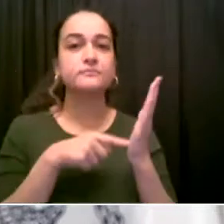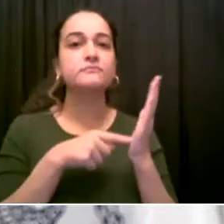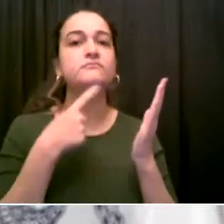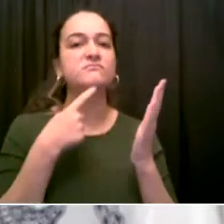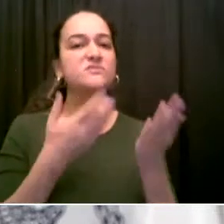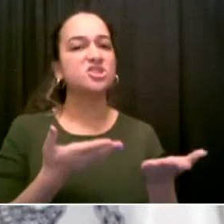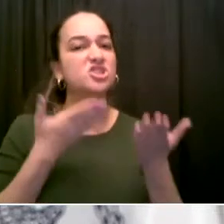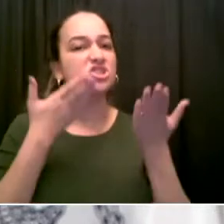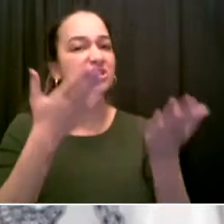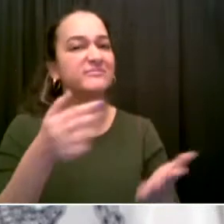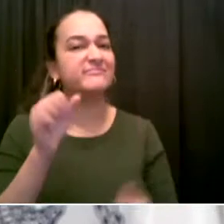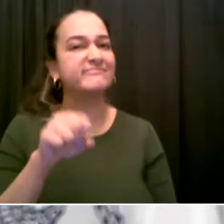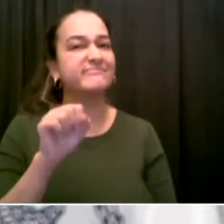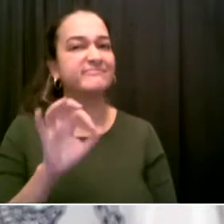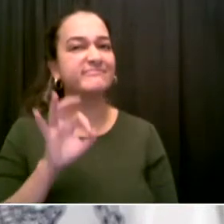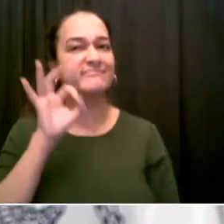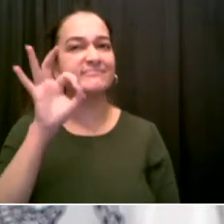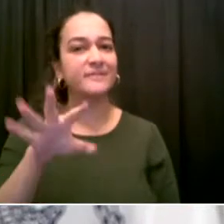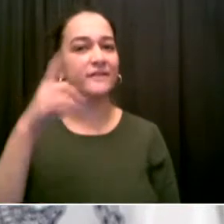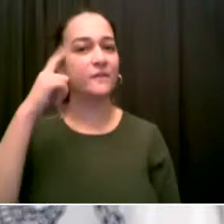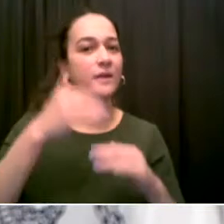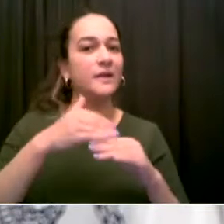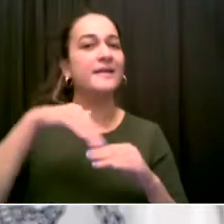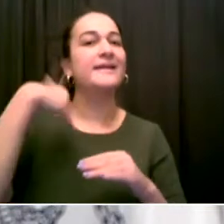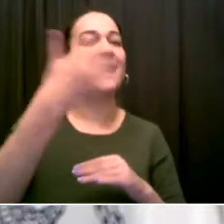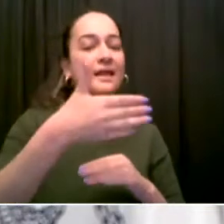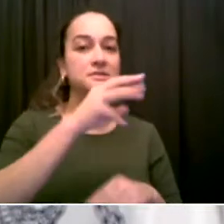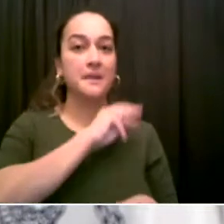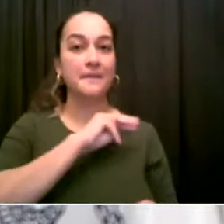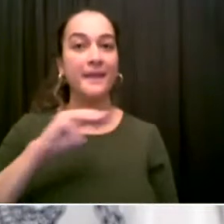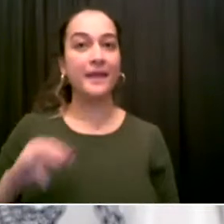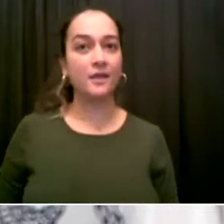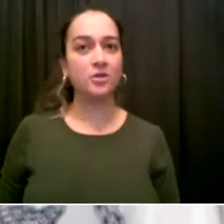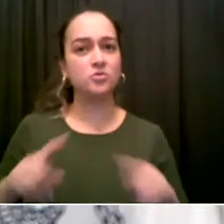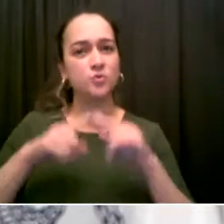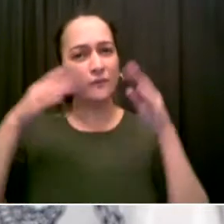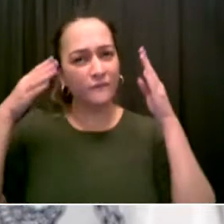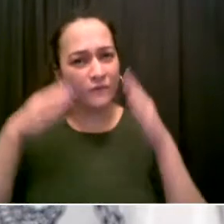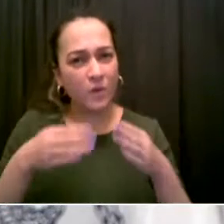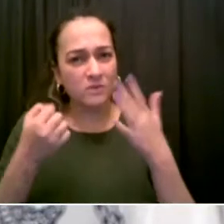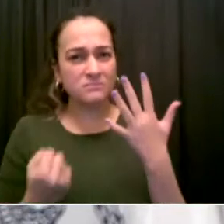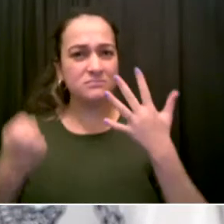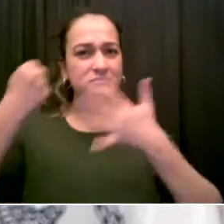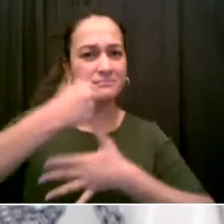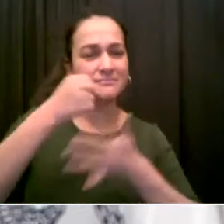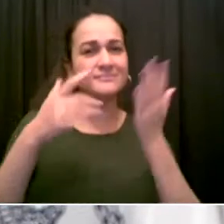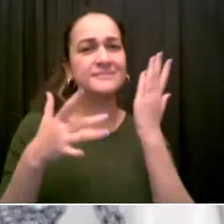THEY AE RMAKING FOR THE NEXT MAYOR AND THE